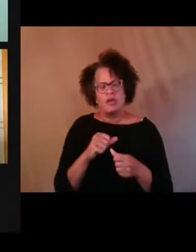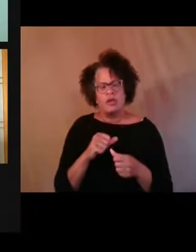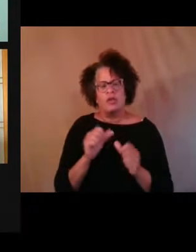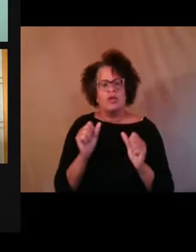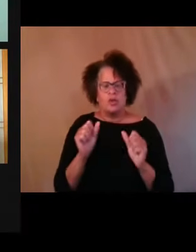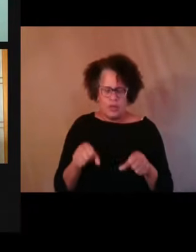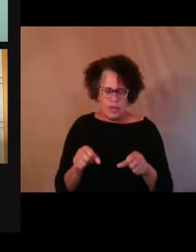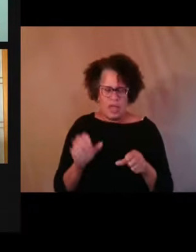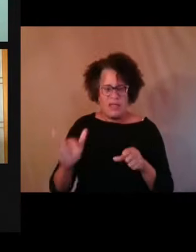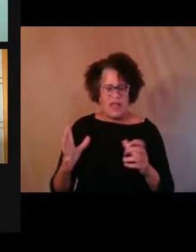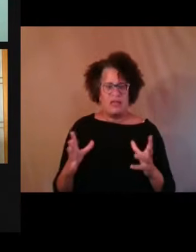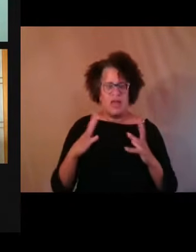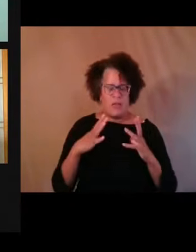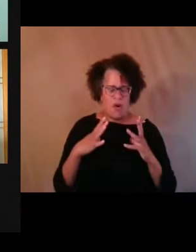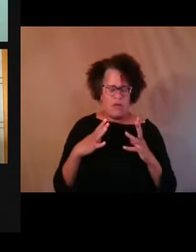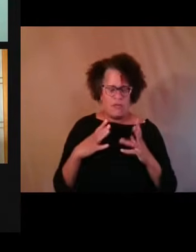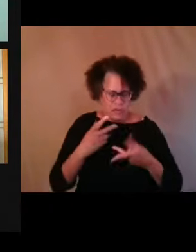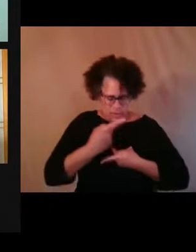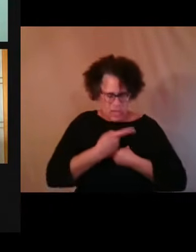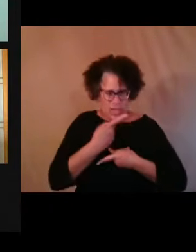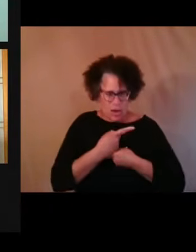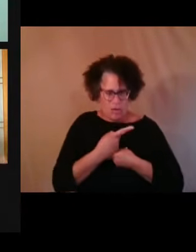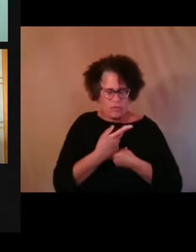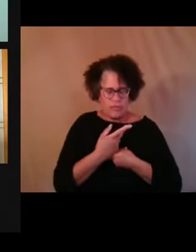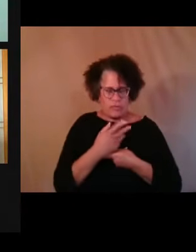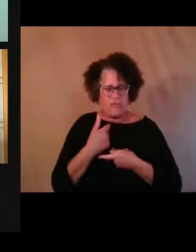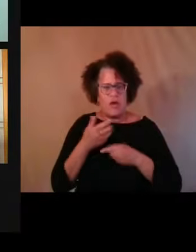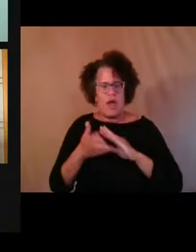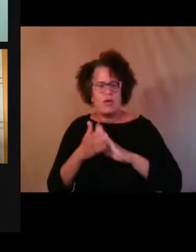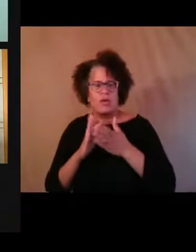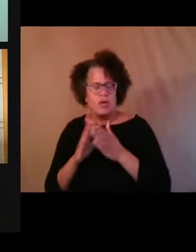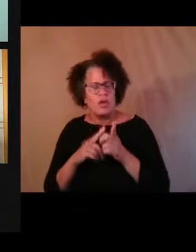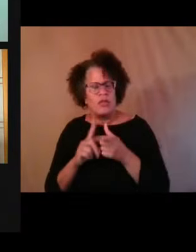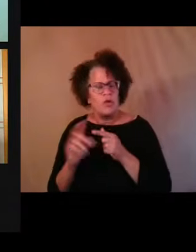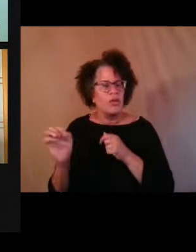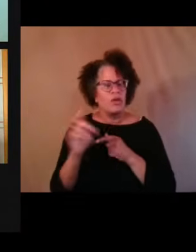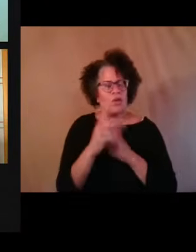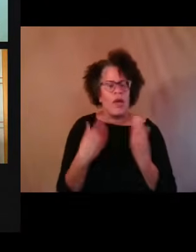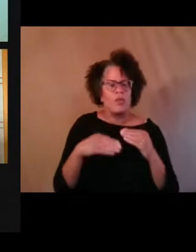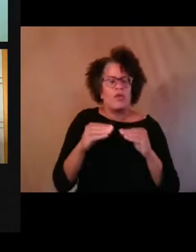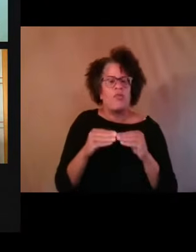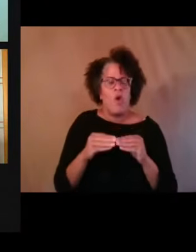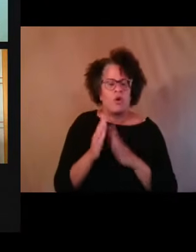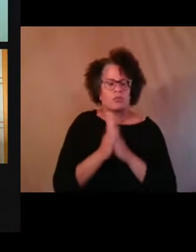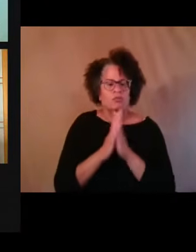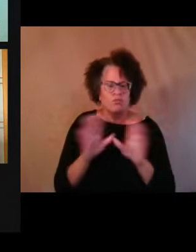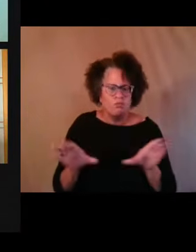of being taken care by our communities so we can come back with much more strength to continue the fight.